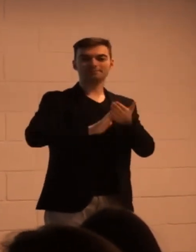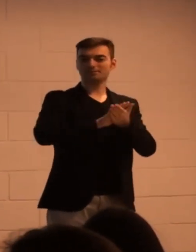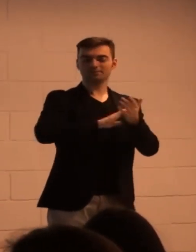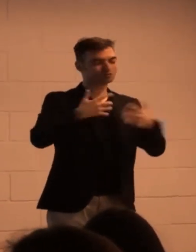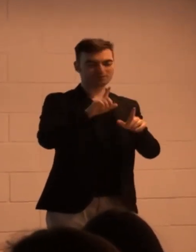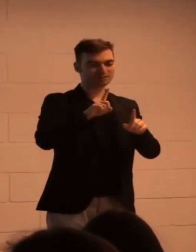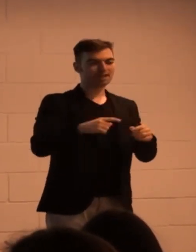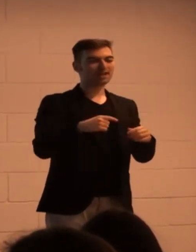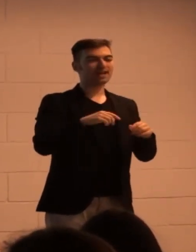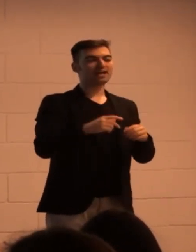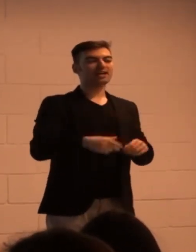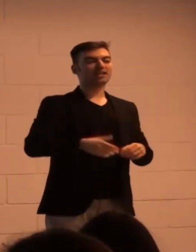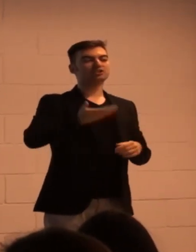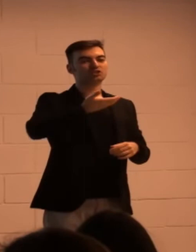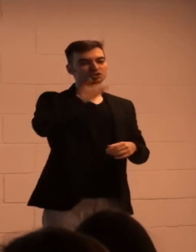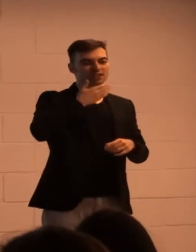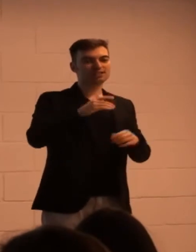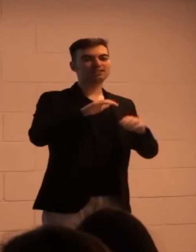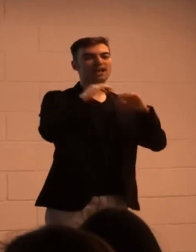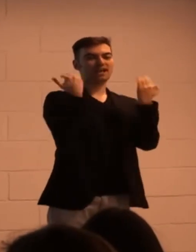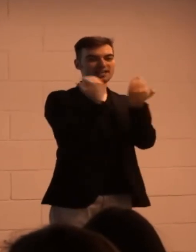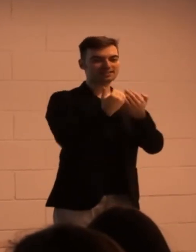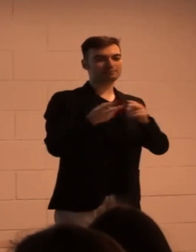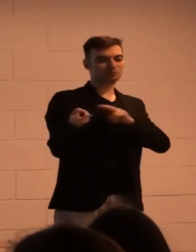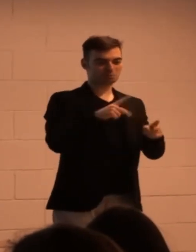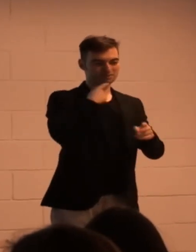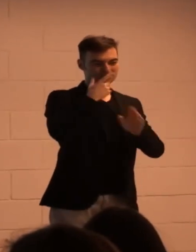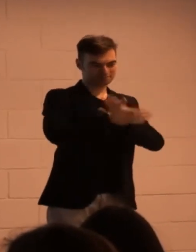and the videos can be way clearer and easier in perception.